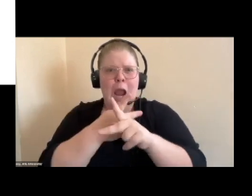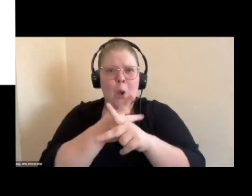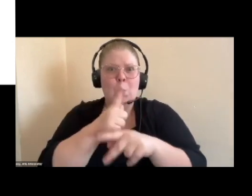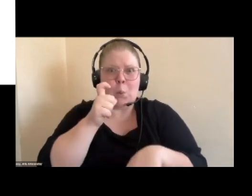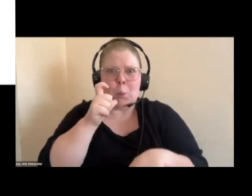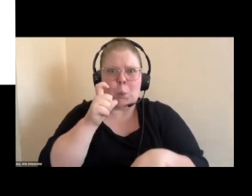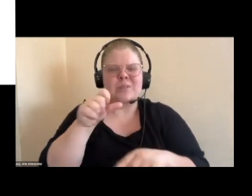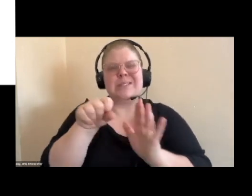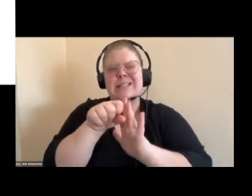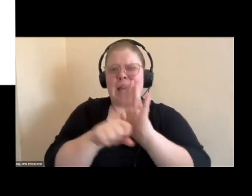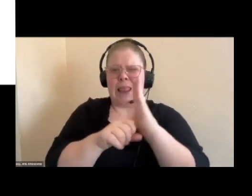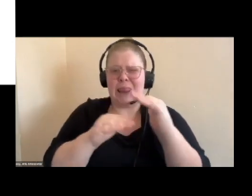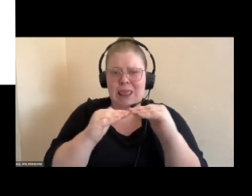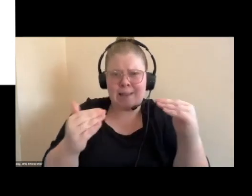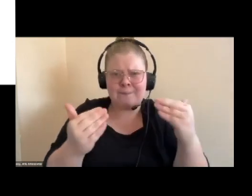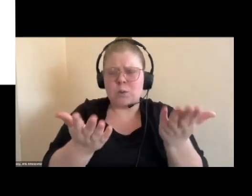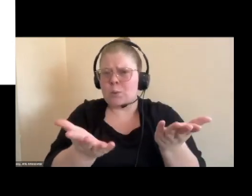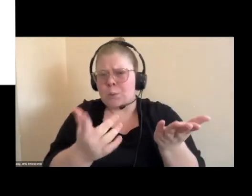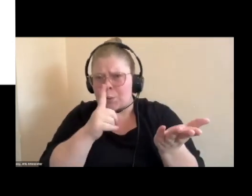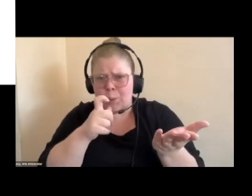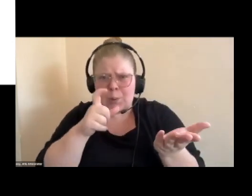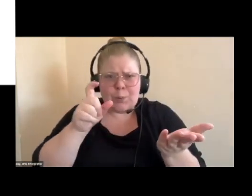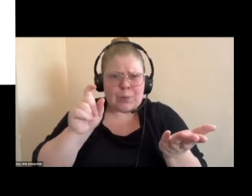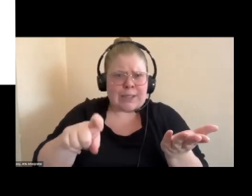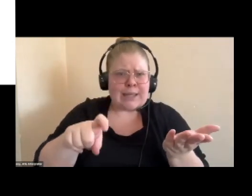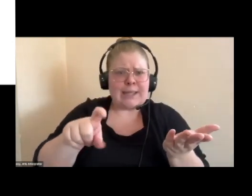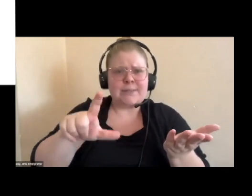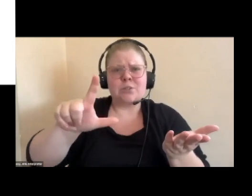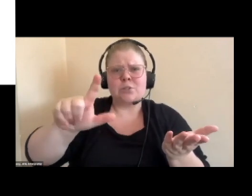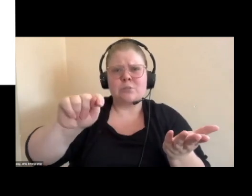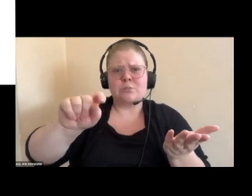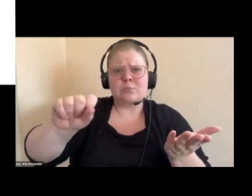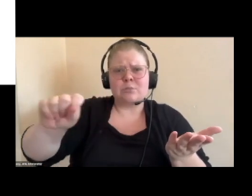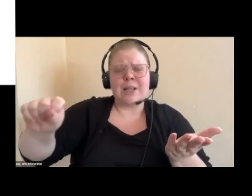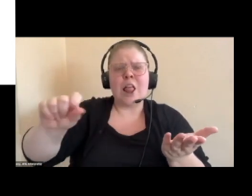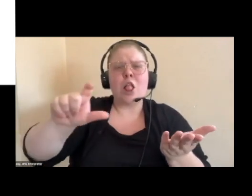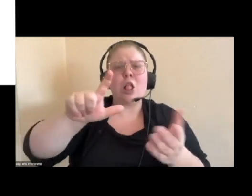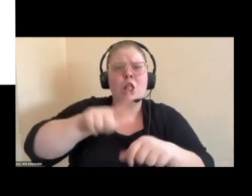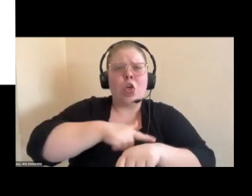needs long term services supports and who's not getting